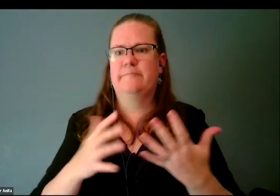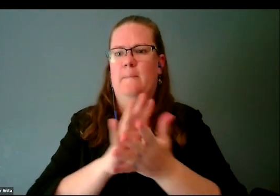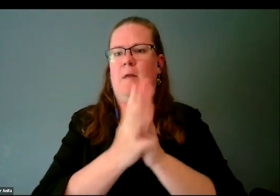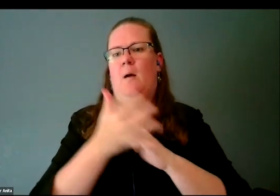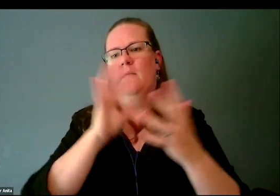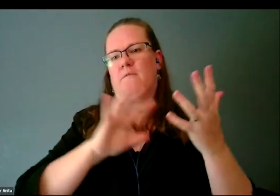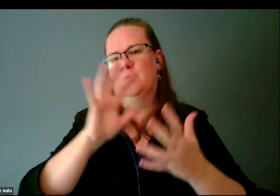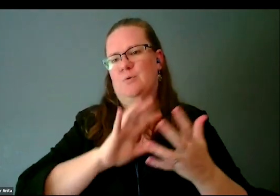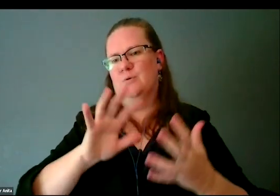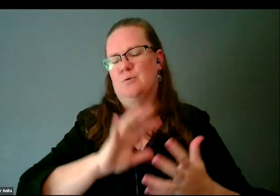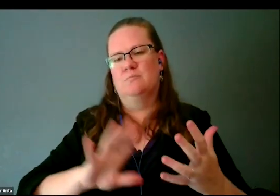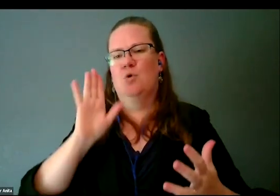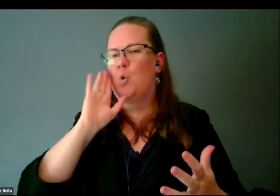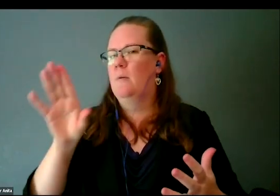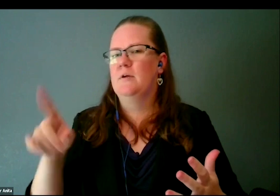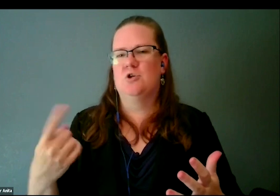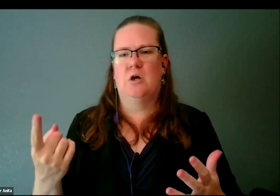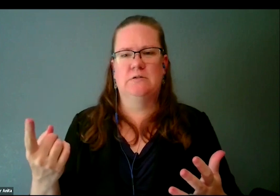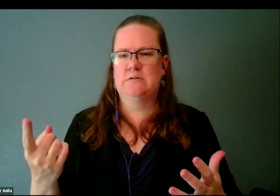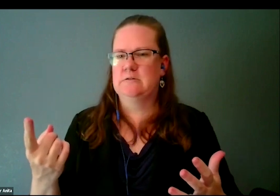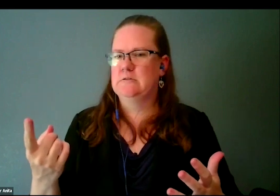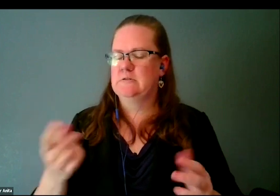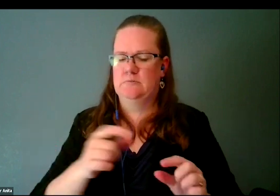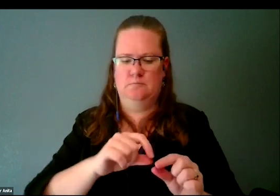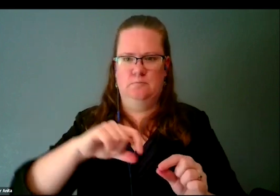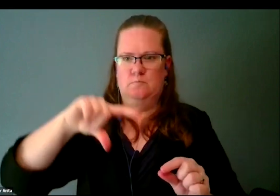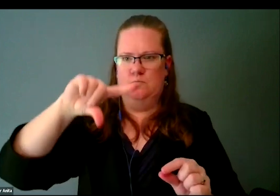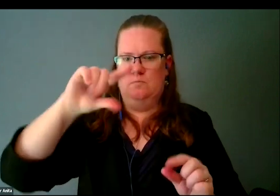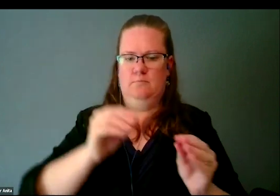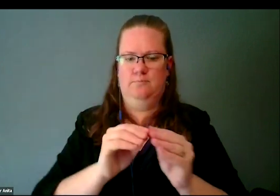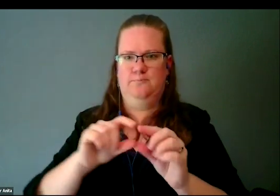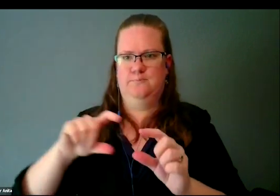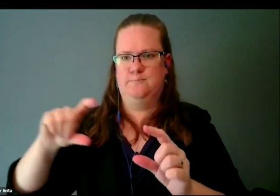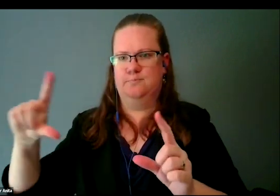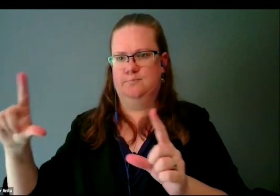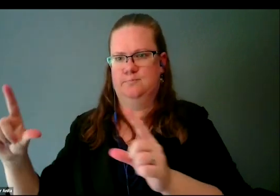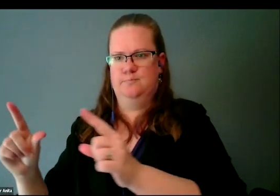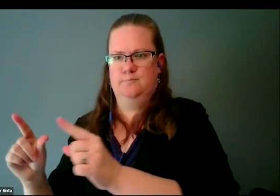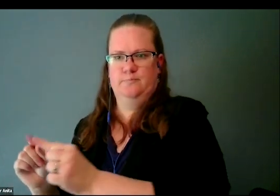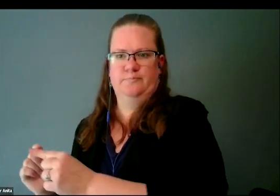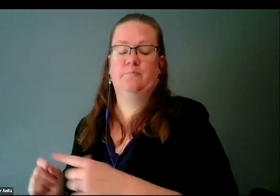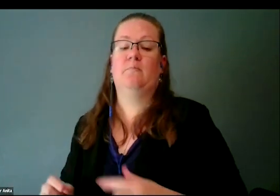to be exploring the waxing and waning. This wasn't when I was able to test with end users,